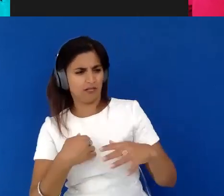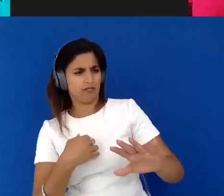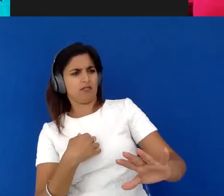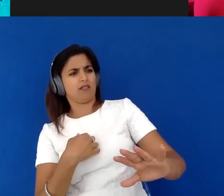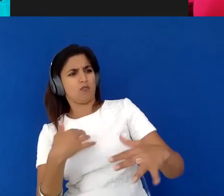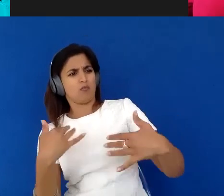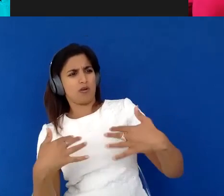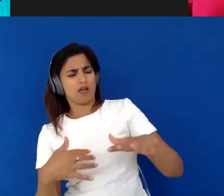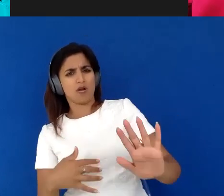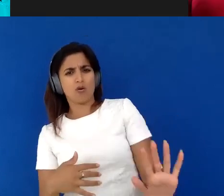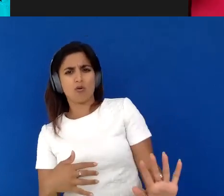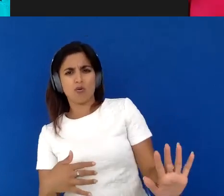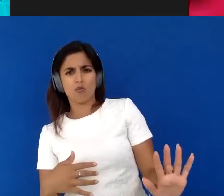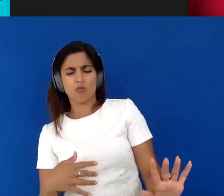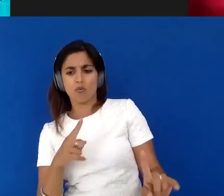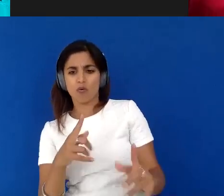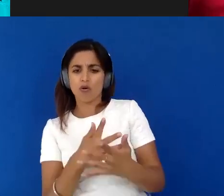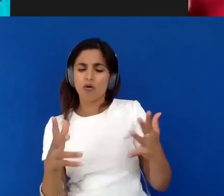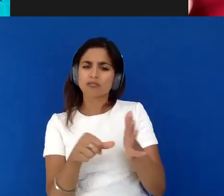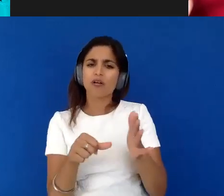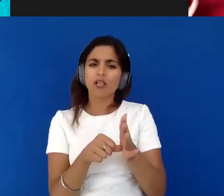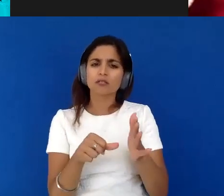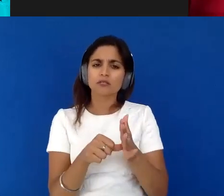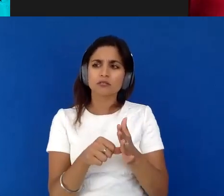have been my difficulties kind of reconciling the fact that regardless of